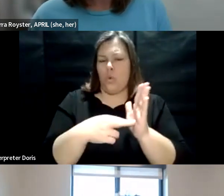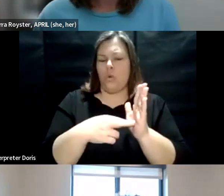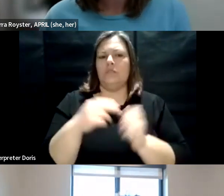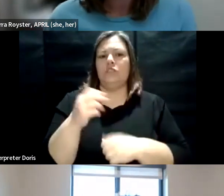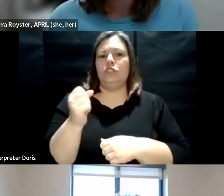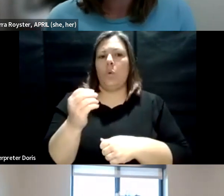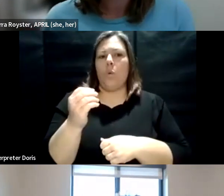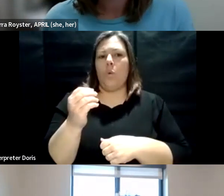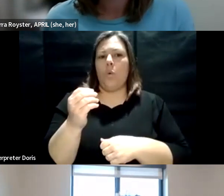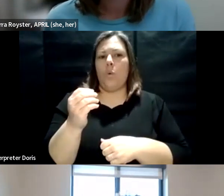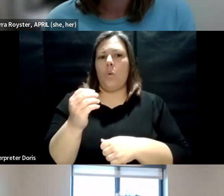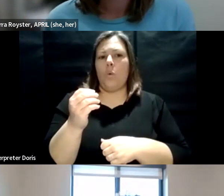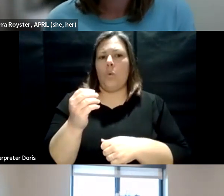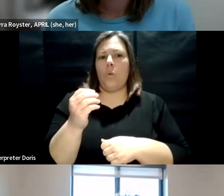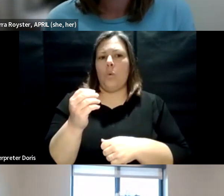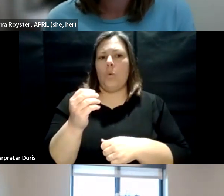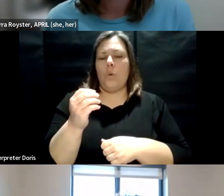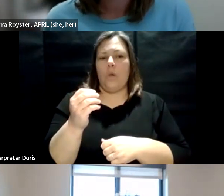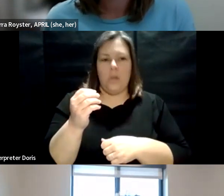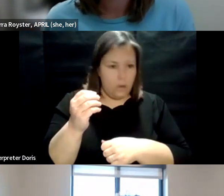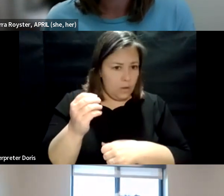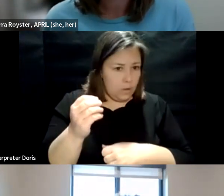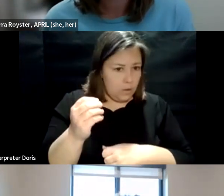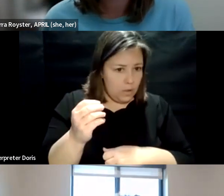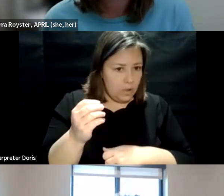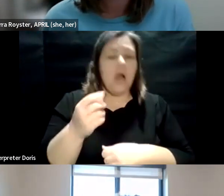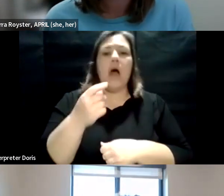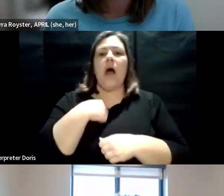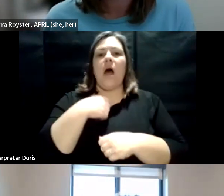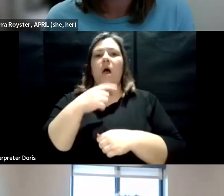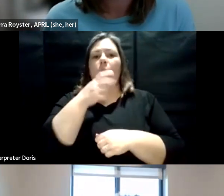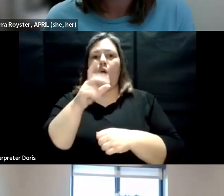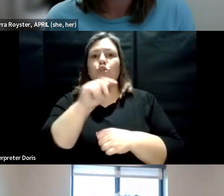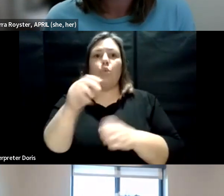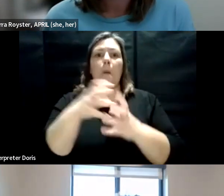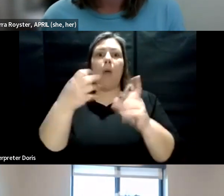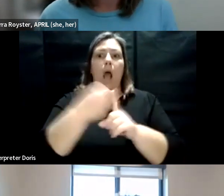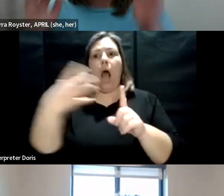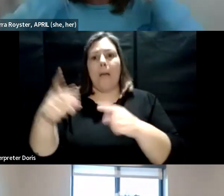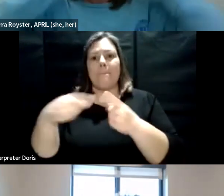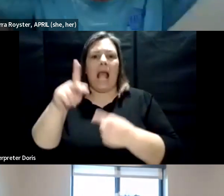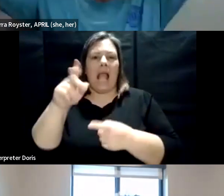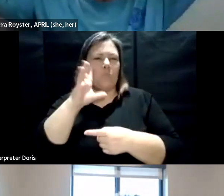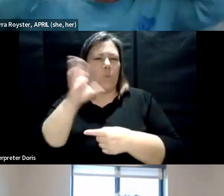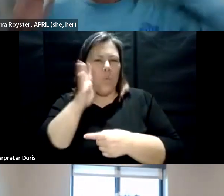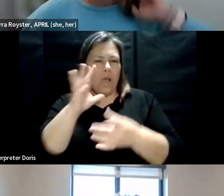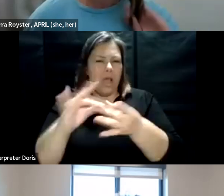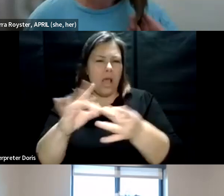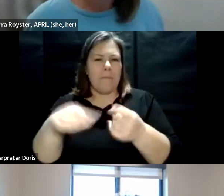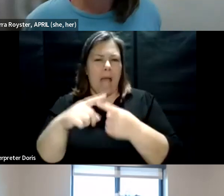We want to get more IL involved because they didn't want just to be a few select groups who were working with stakeholders on these settings rules. So I it don't. So I don't. I mean I'm I don't want to go into a ton because I am gonna go into a ton about Kansas and what we've done and how a silk can really help, and how silks can work with their centers and all that.